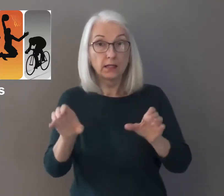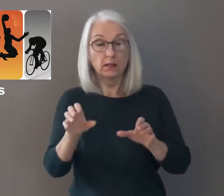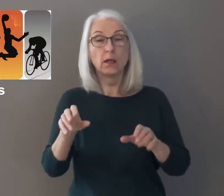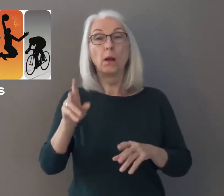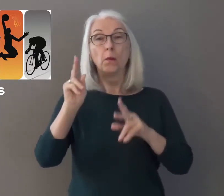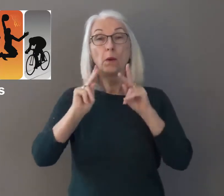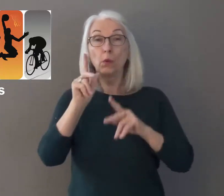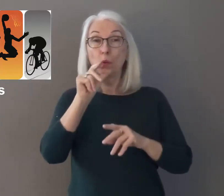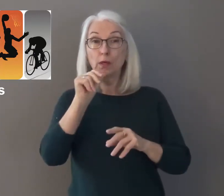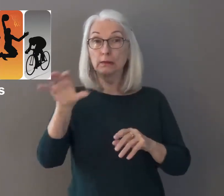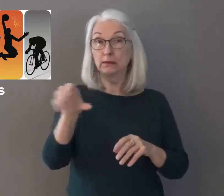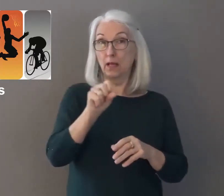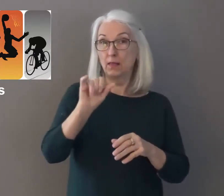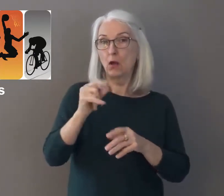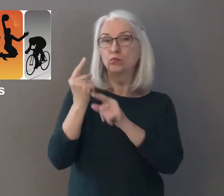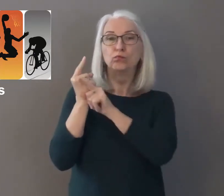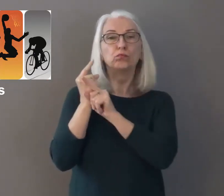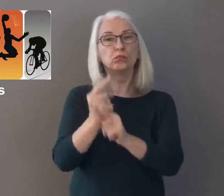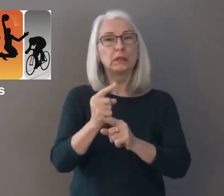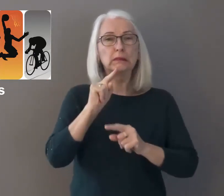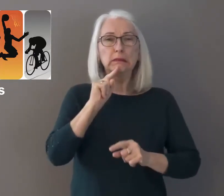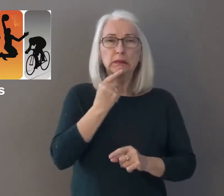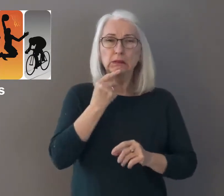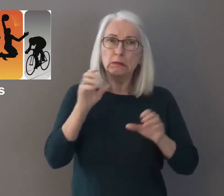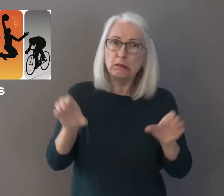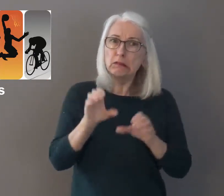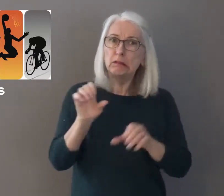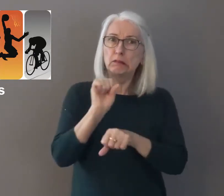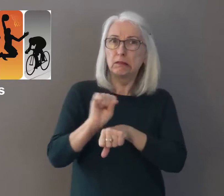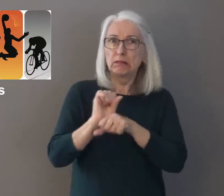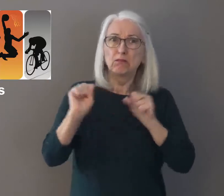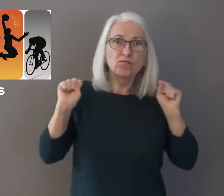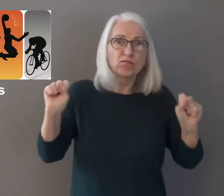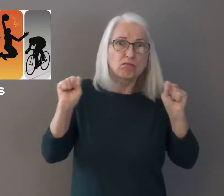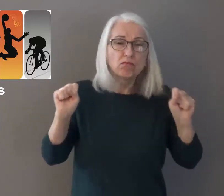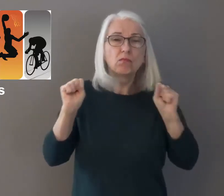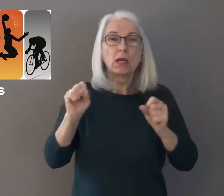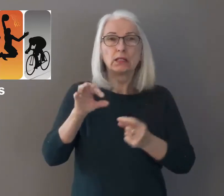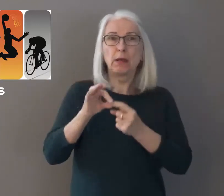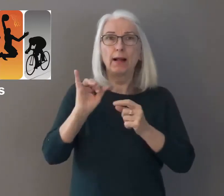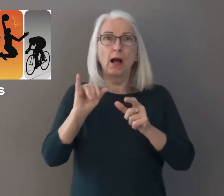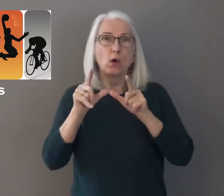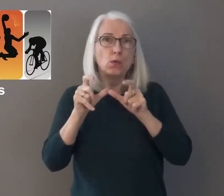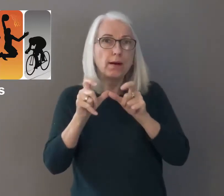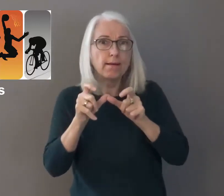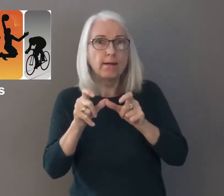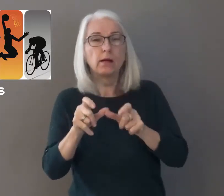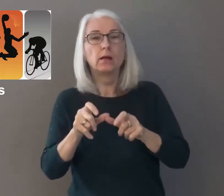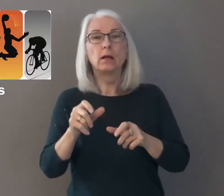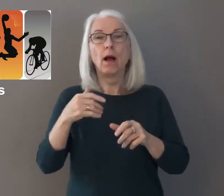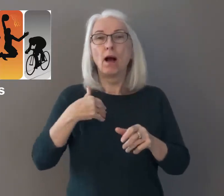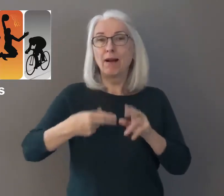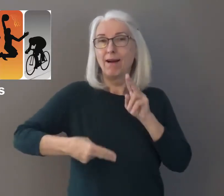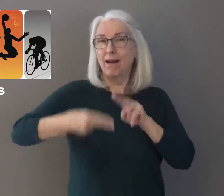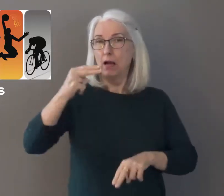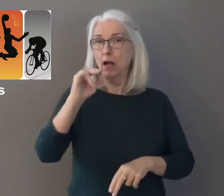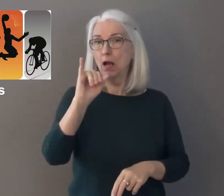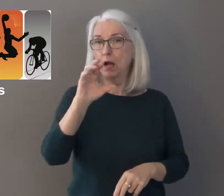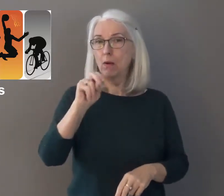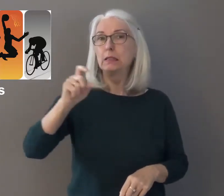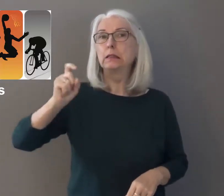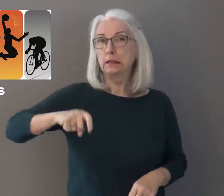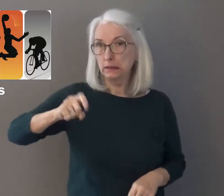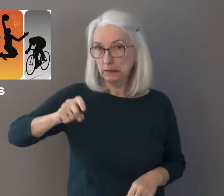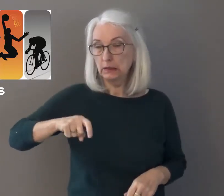People, who take part in regular, intense endurance exercise, especially running, have higher iron needs.